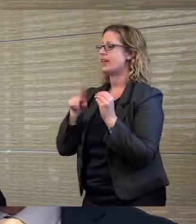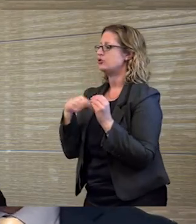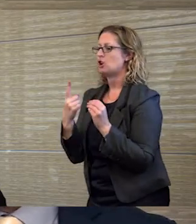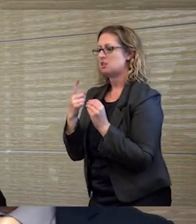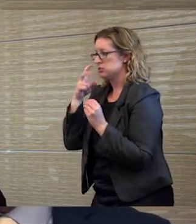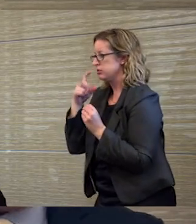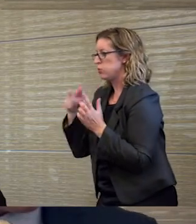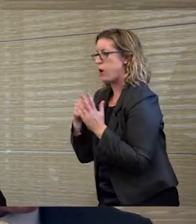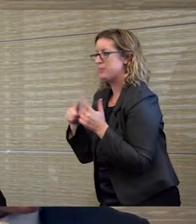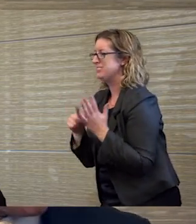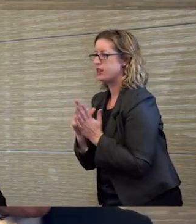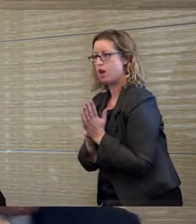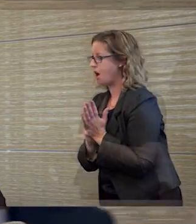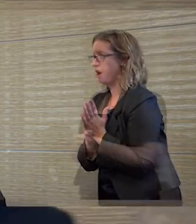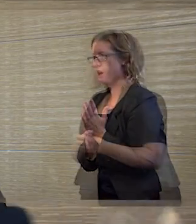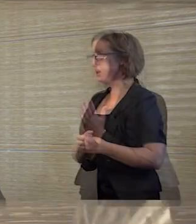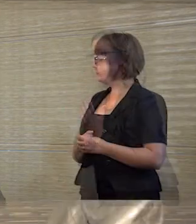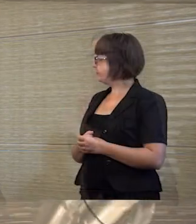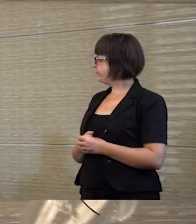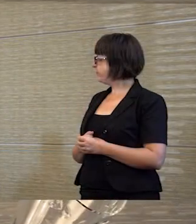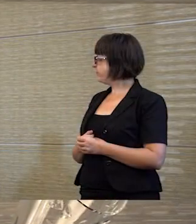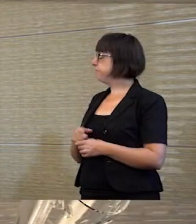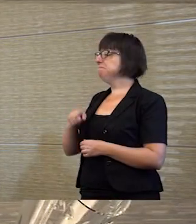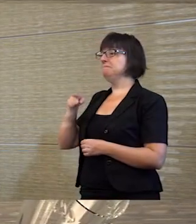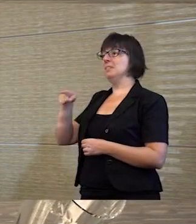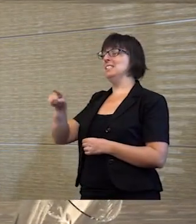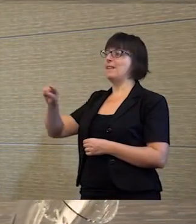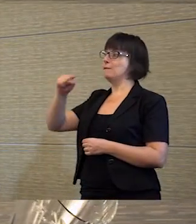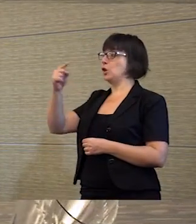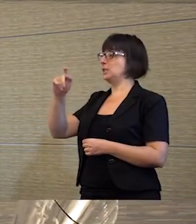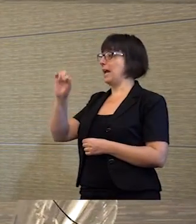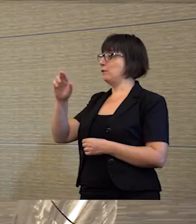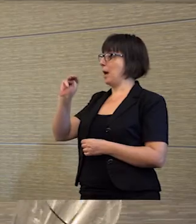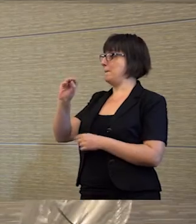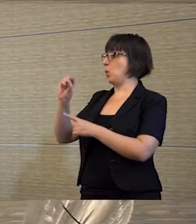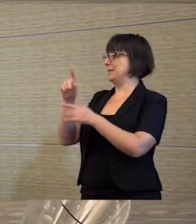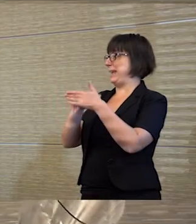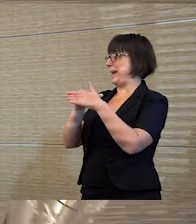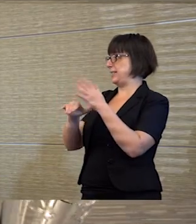This is the- this is the first ever M.O.D Access Award and it's not only